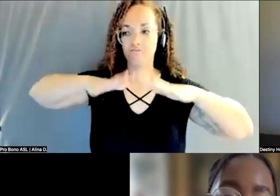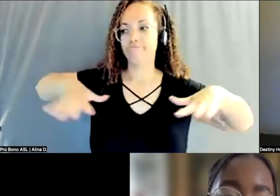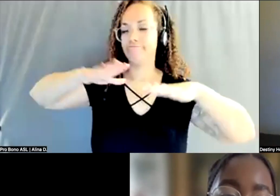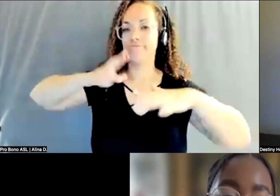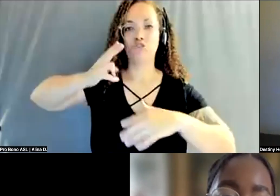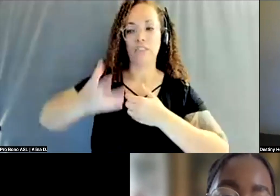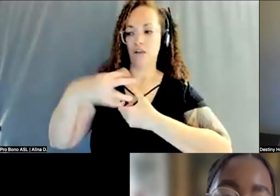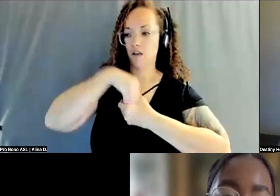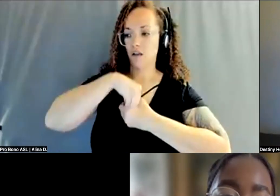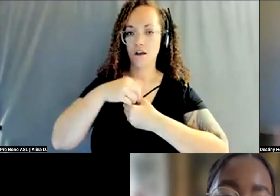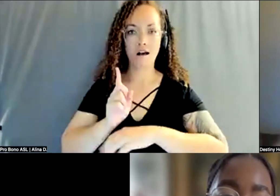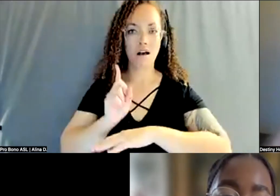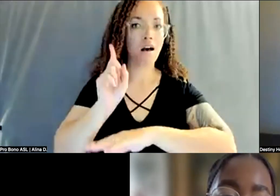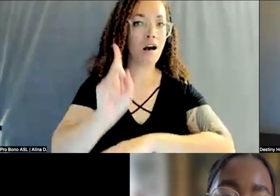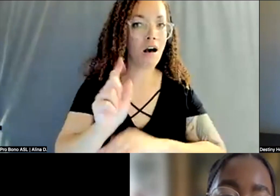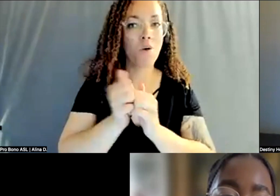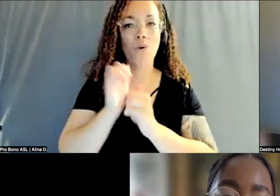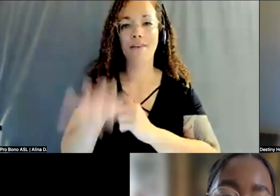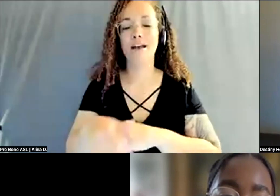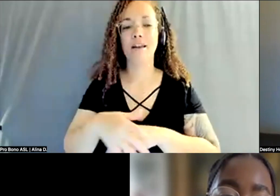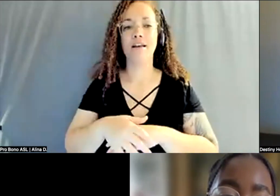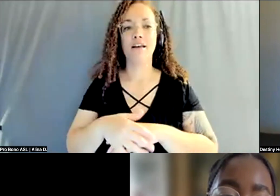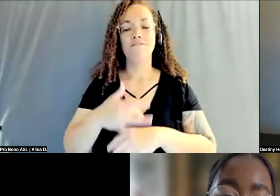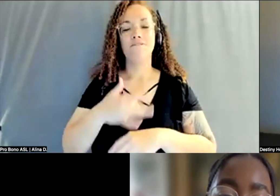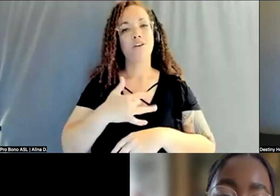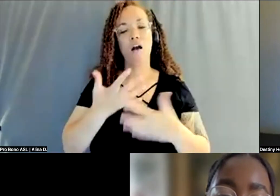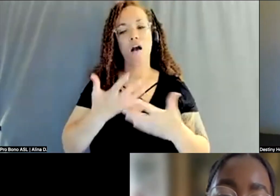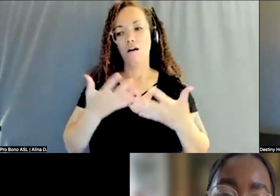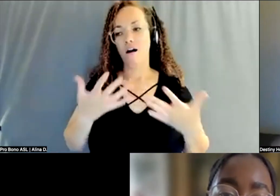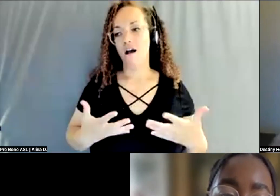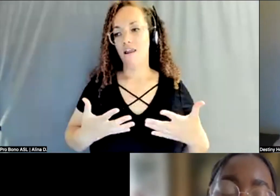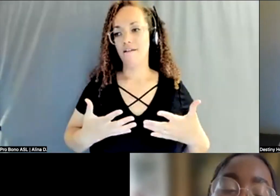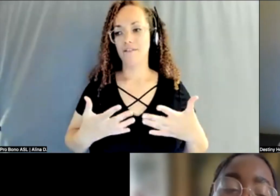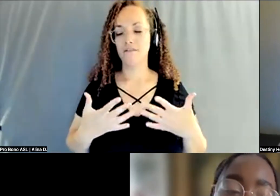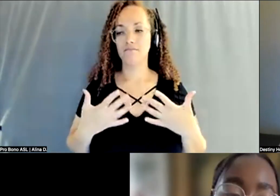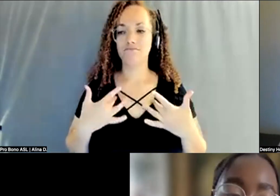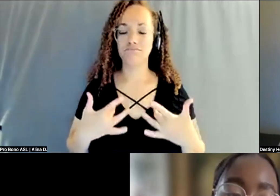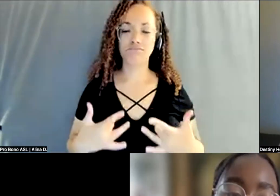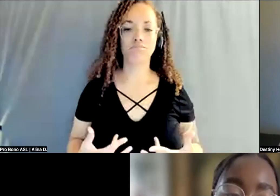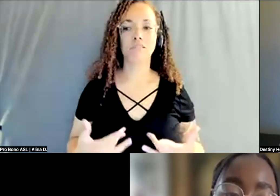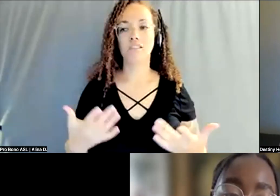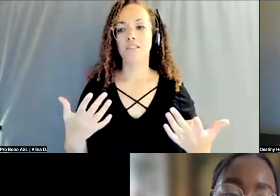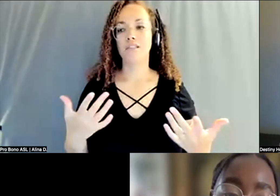became a devotional of sorts for me to remain faithful to the idea that